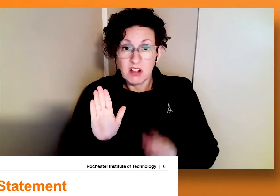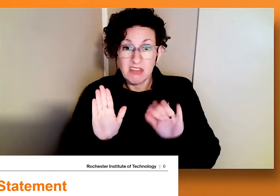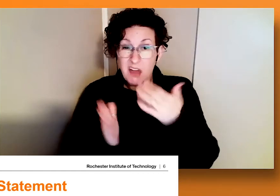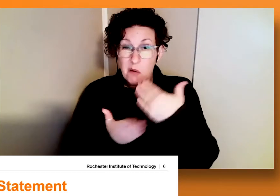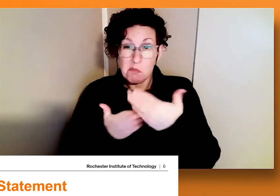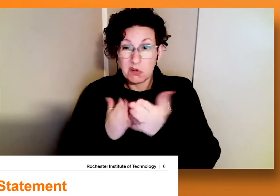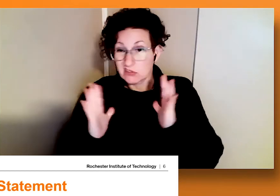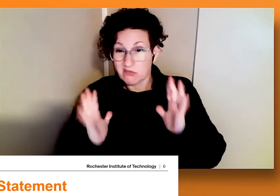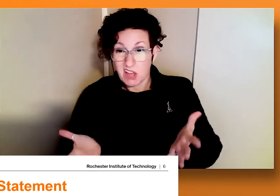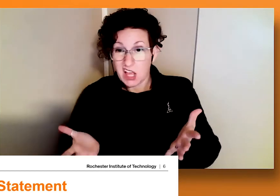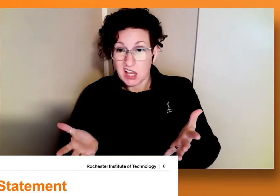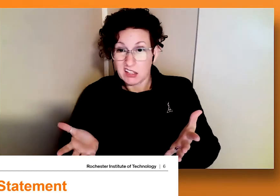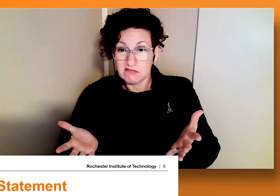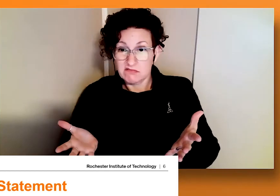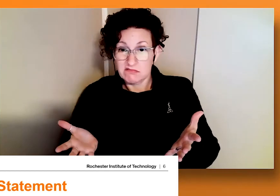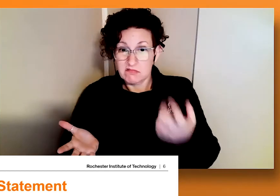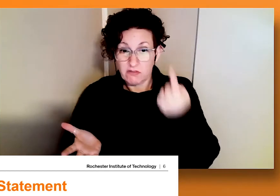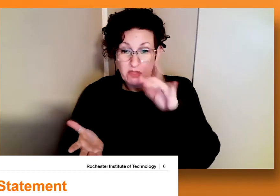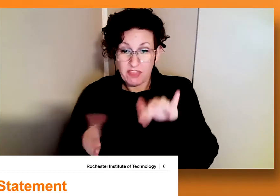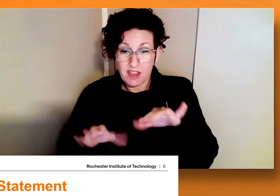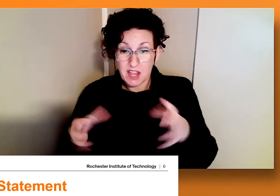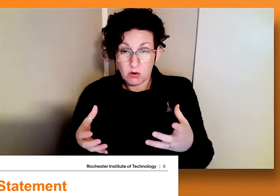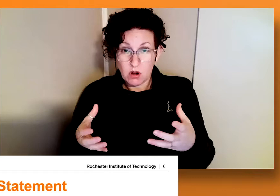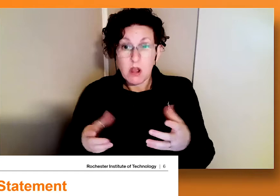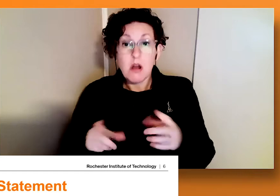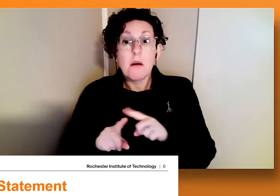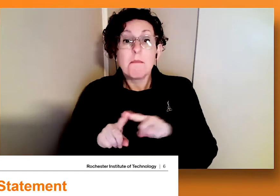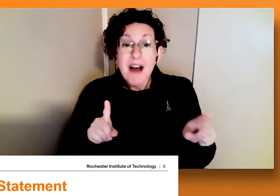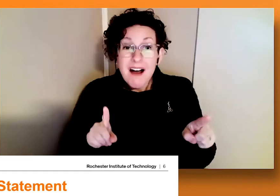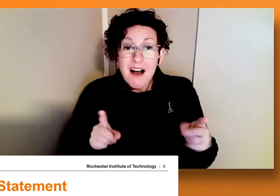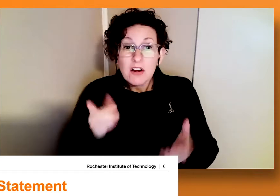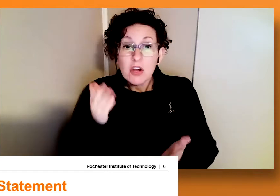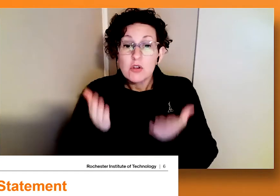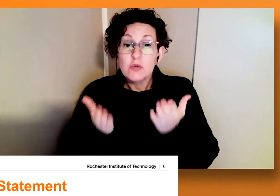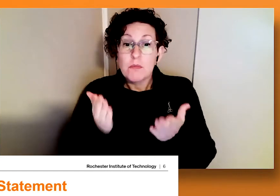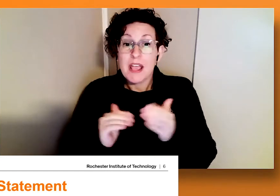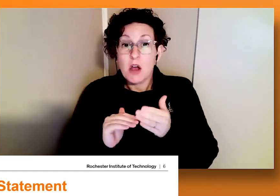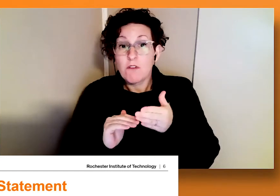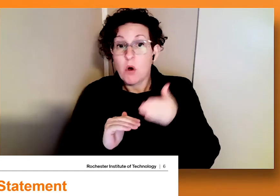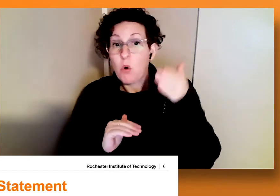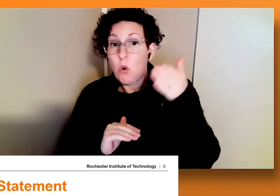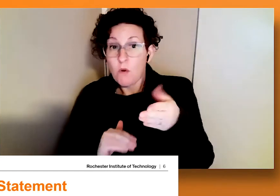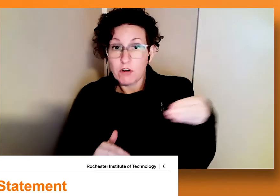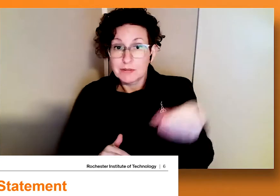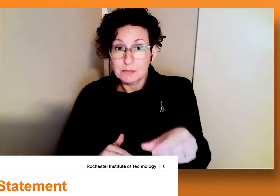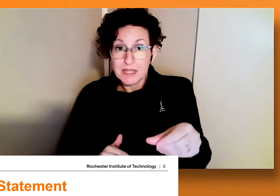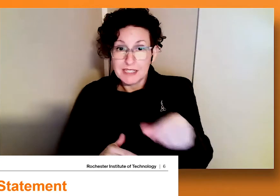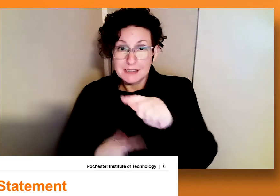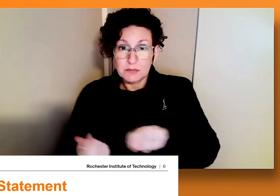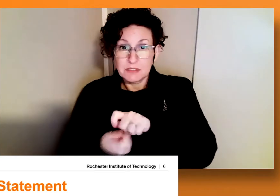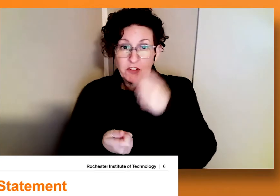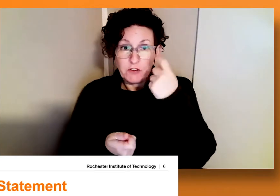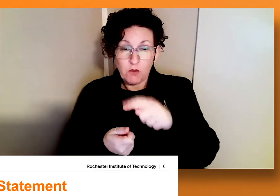that budget is fine in that category. But you may be over-budget specifically